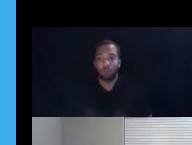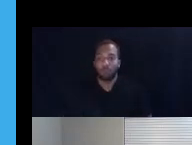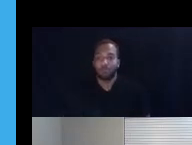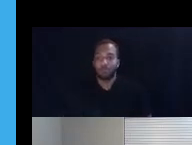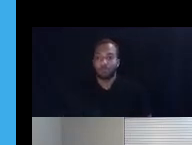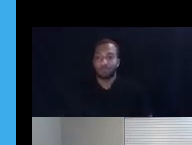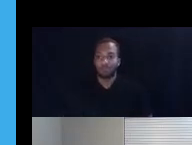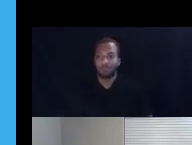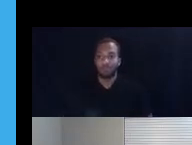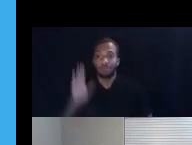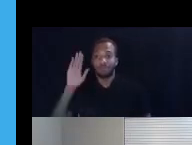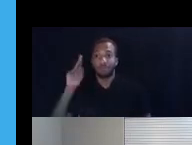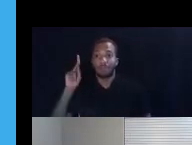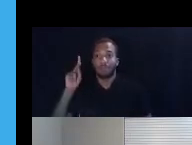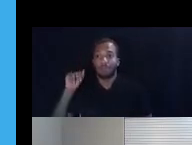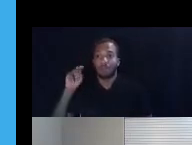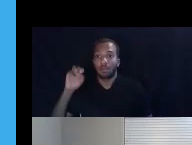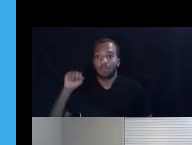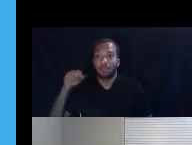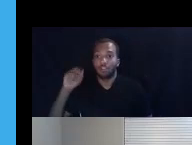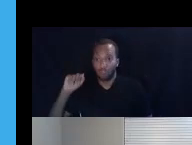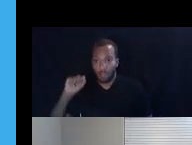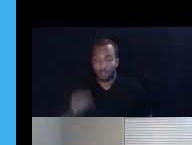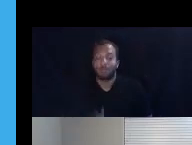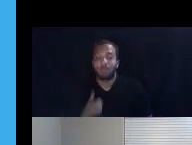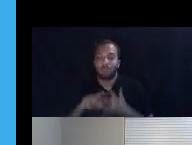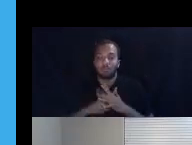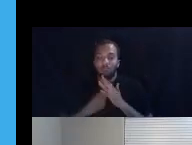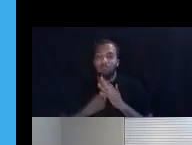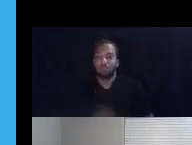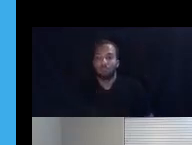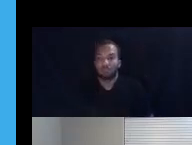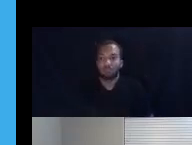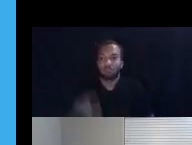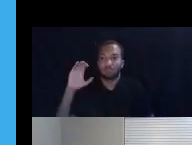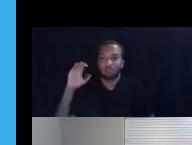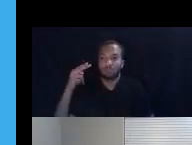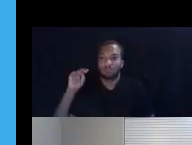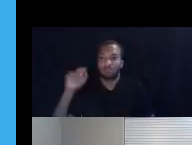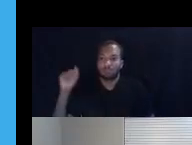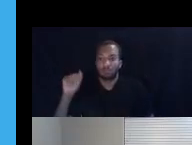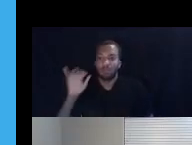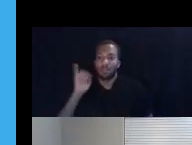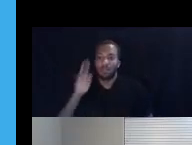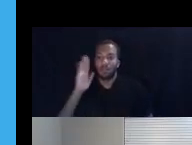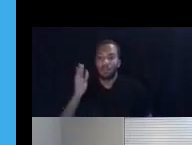I can start. This is Kamesha from Legacy. So the CHNA drives our priorities and our community health improvement plans